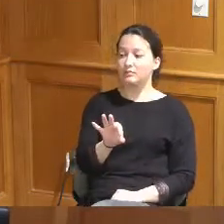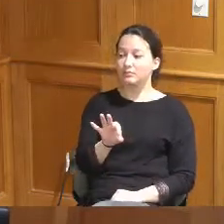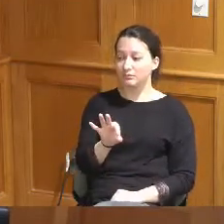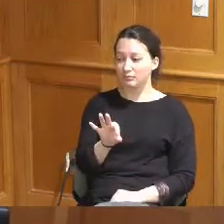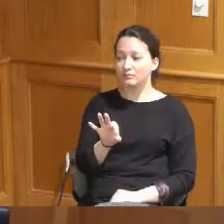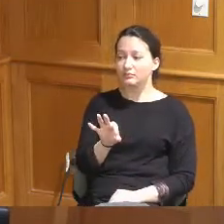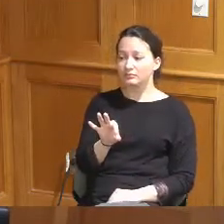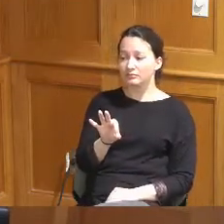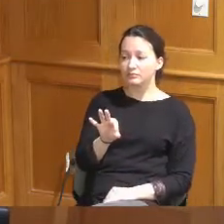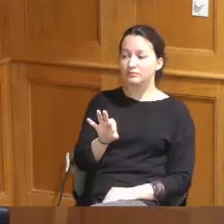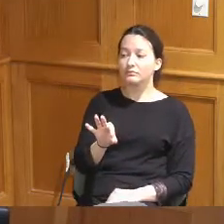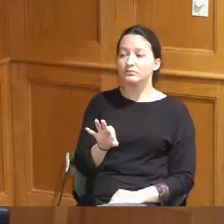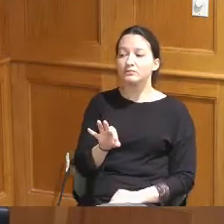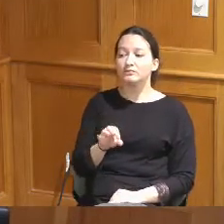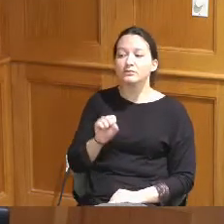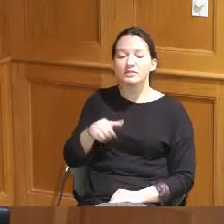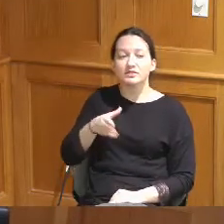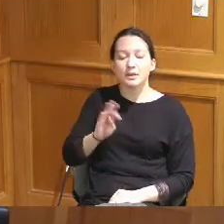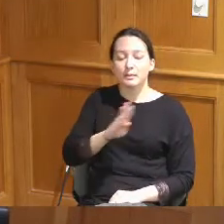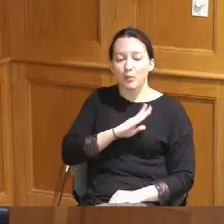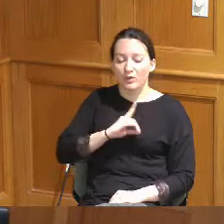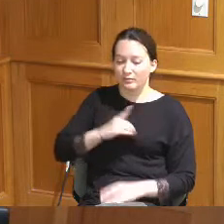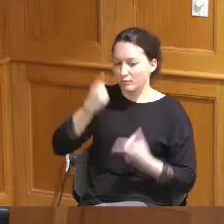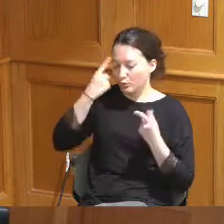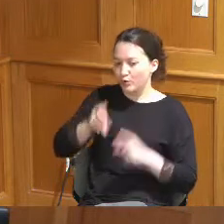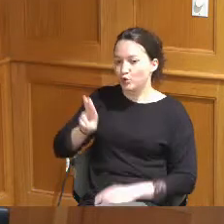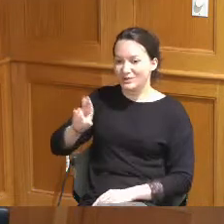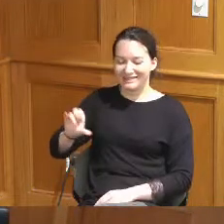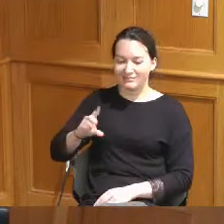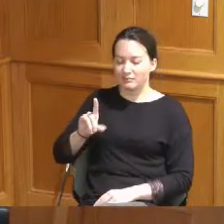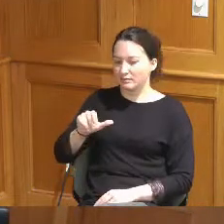are sub award agreements with the University of Cincinnati for data collection for two different